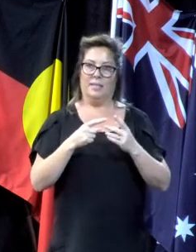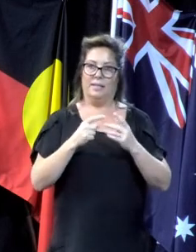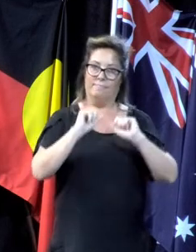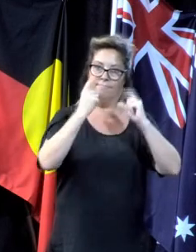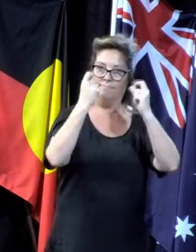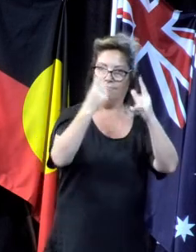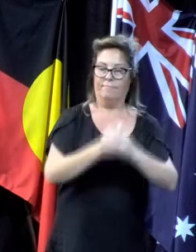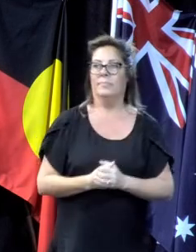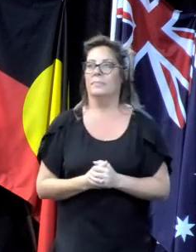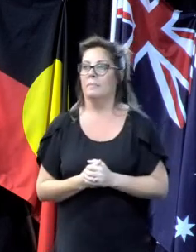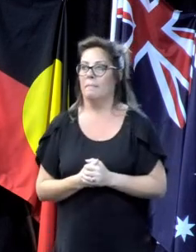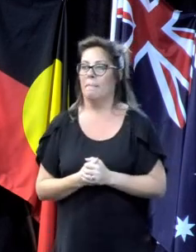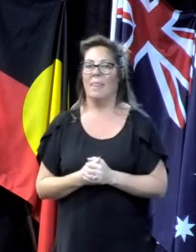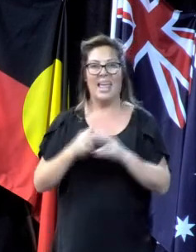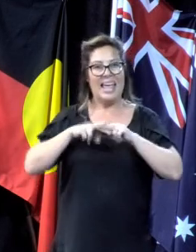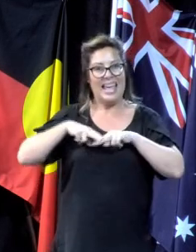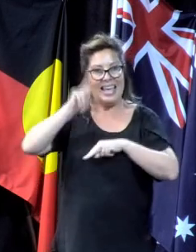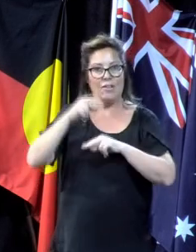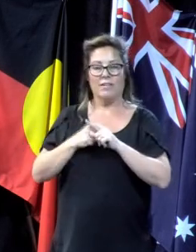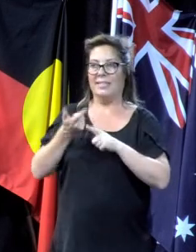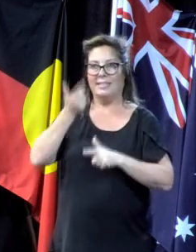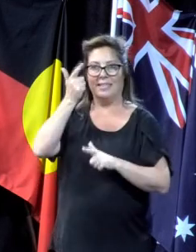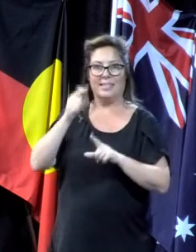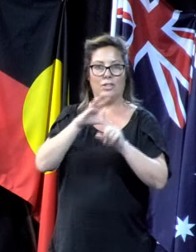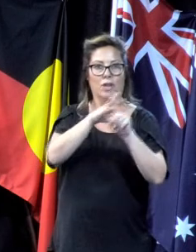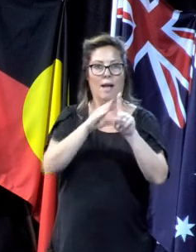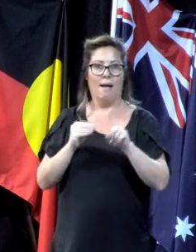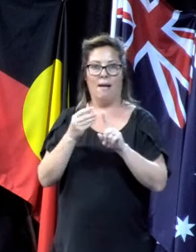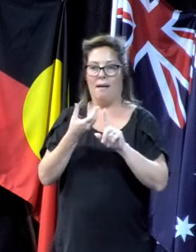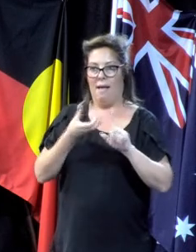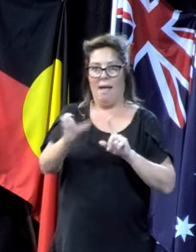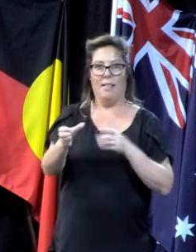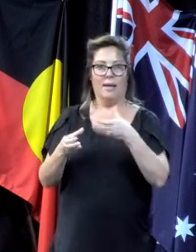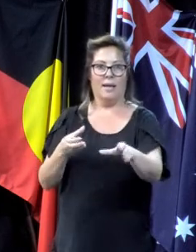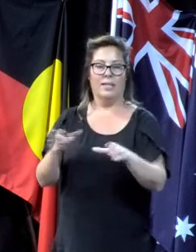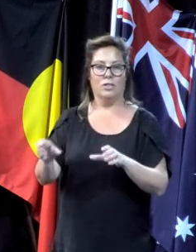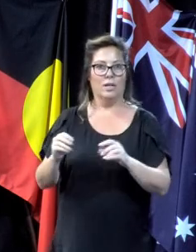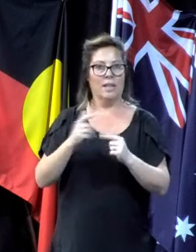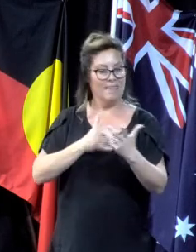teacher allocation, that is directly aligned to the complexity of student learning and behavioural needs.